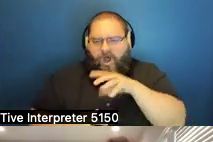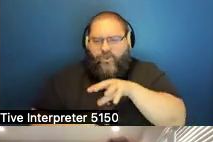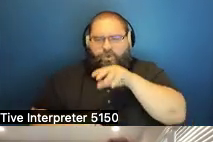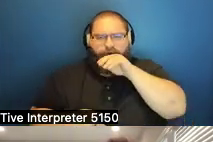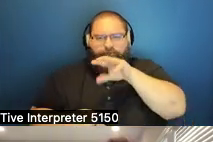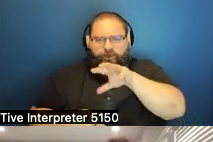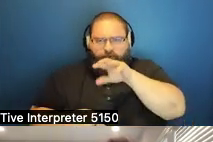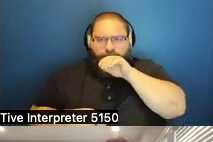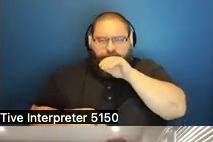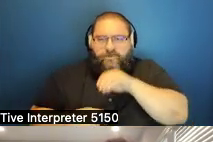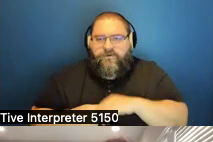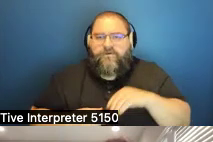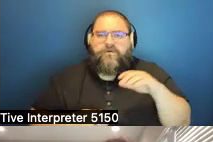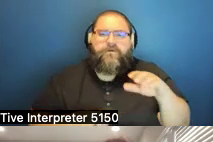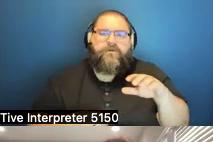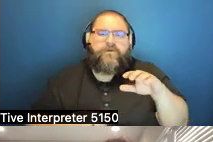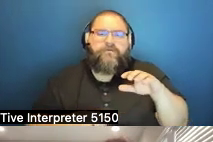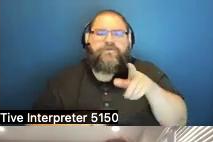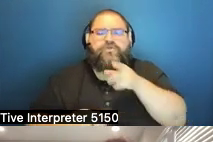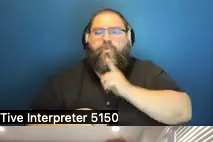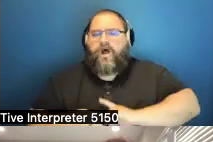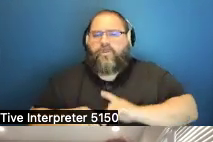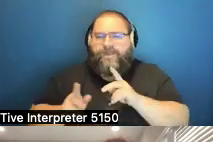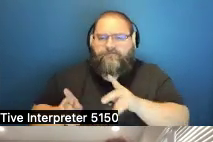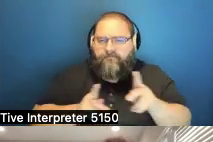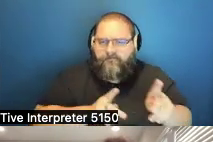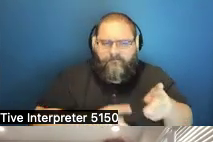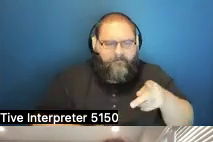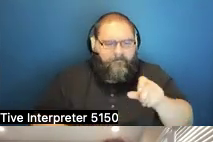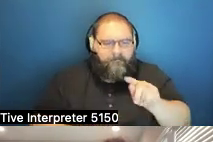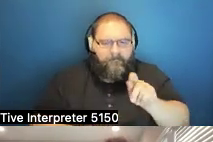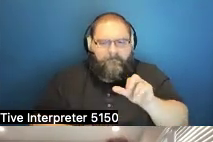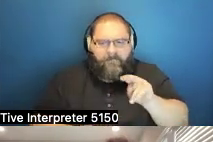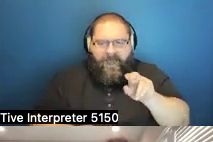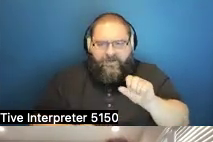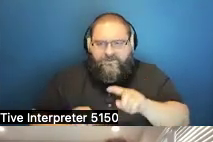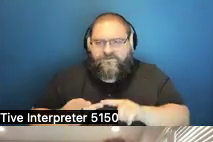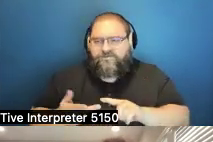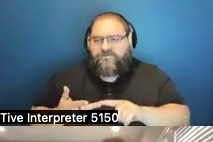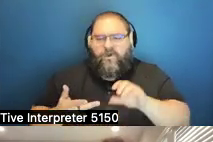19:32:49 Swallowing patterns… 19:32:52 Oral habits and sleep quality.